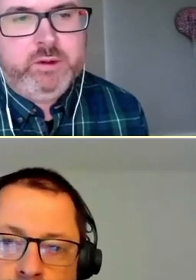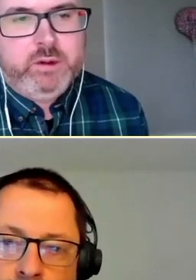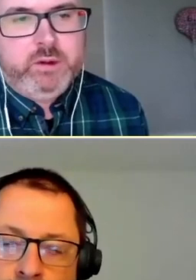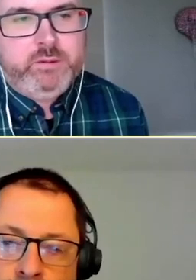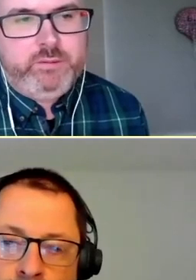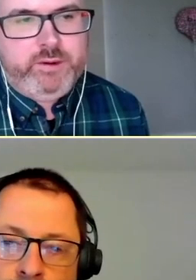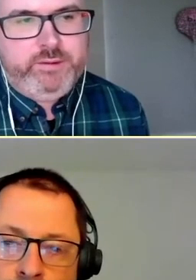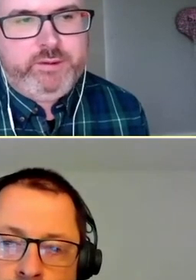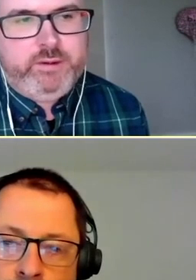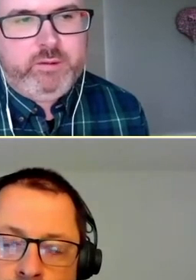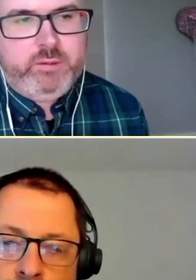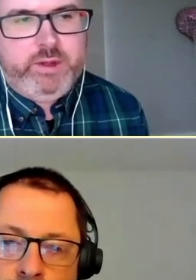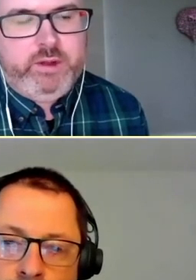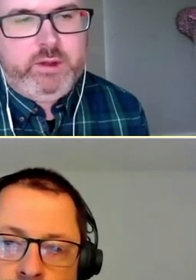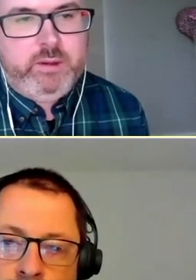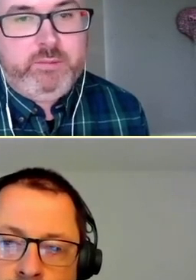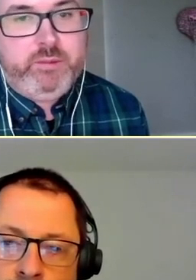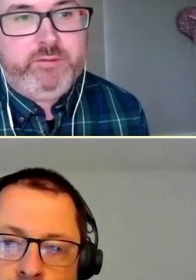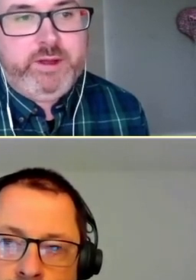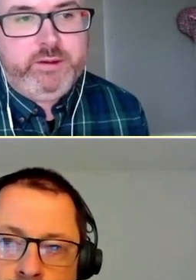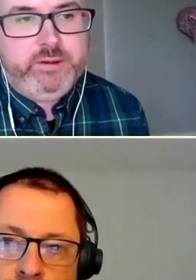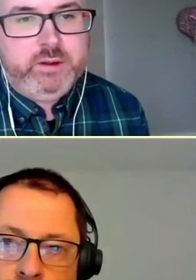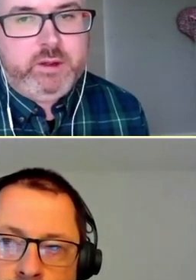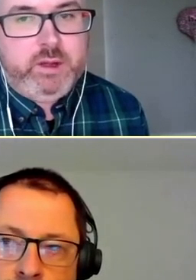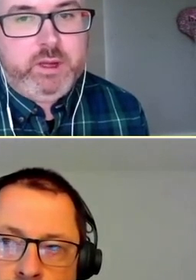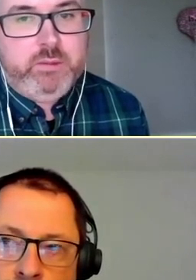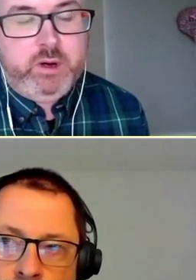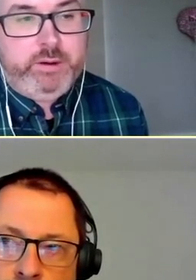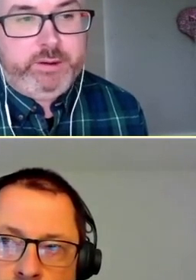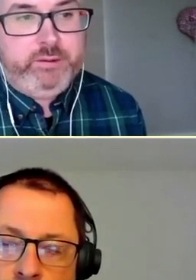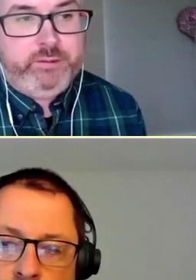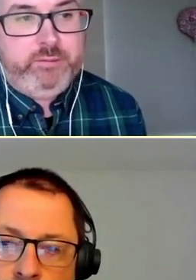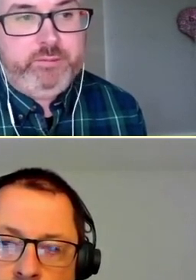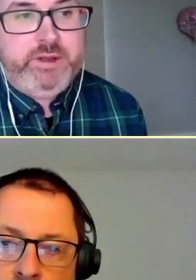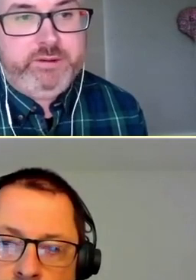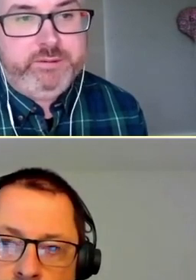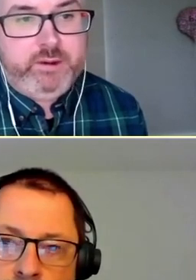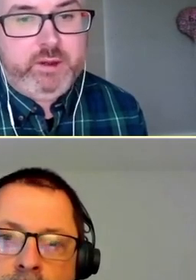the collaboration from other users because those would be events that would not